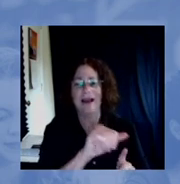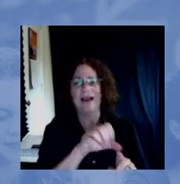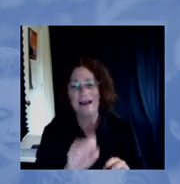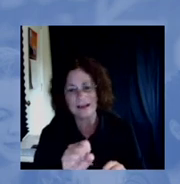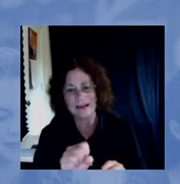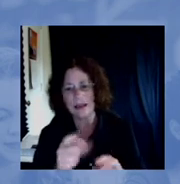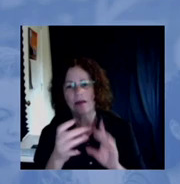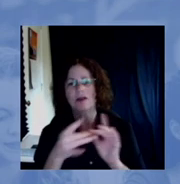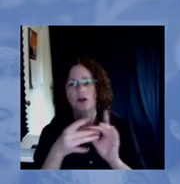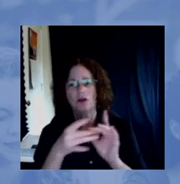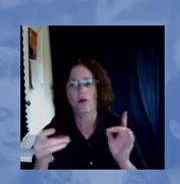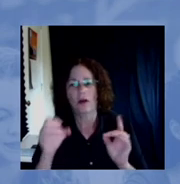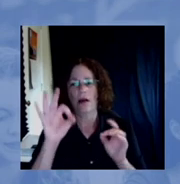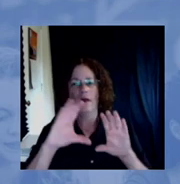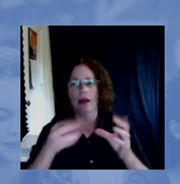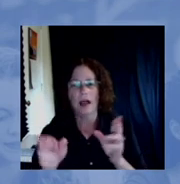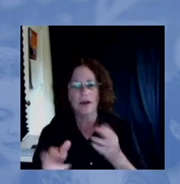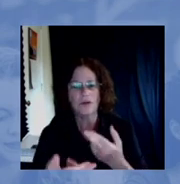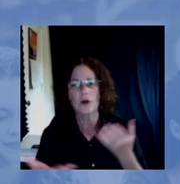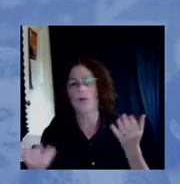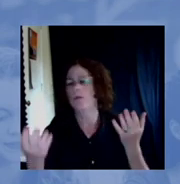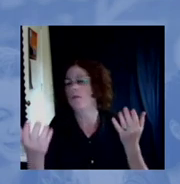DISTRICT, OF THE CLASSROOM, WHATEVER IT MAY BE. THEN I SAY INSTEAD OF LOOKING AT IT AS